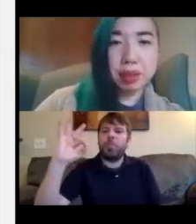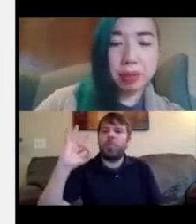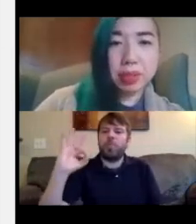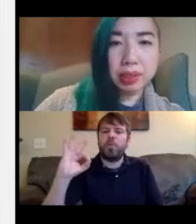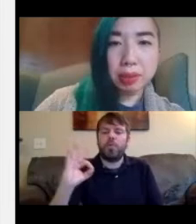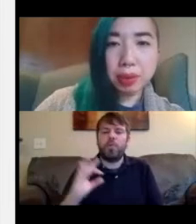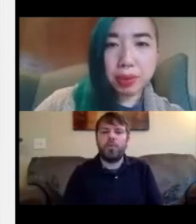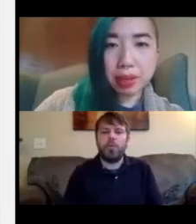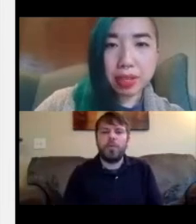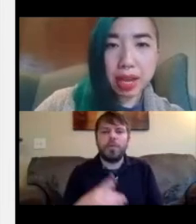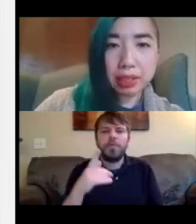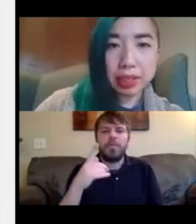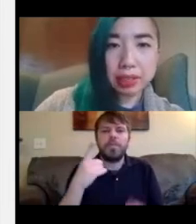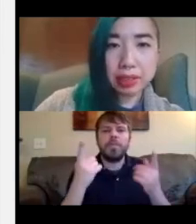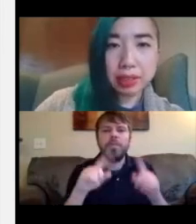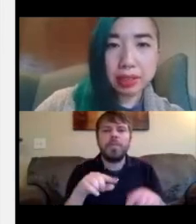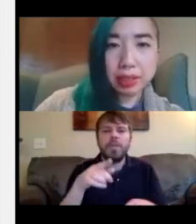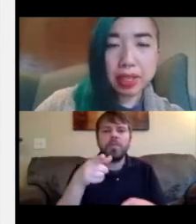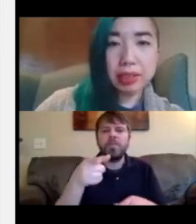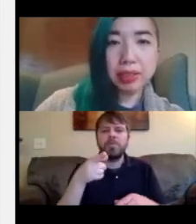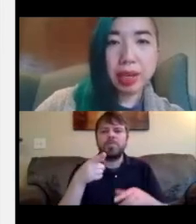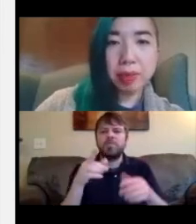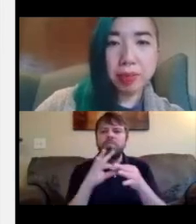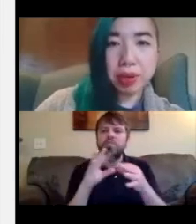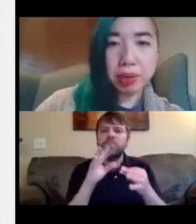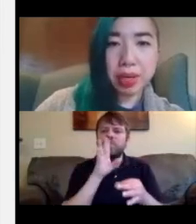Once you spoke without an accent (as if you came from nowhere).